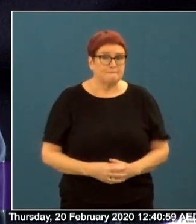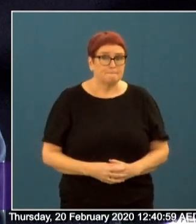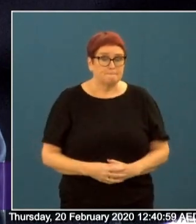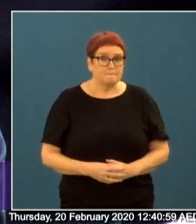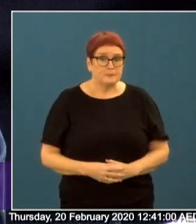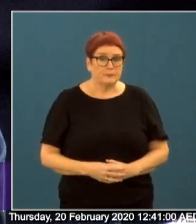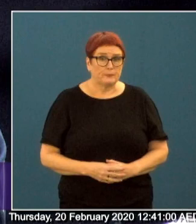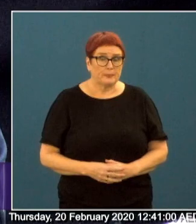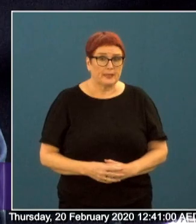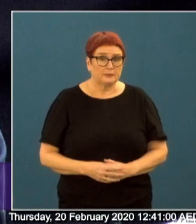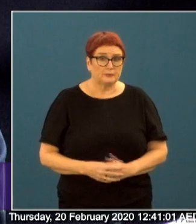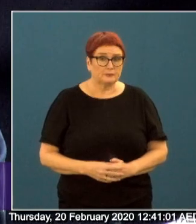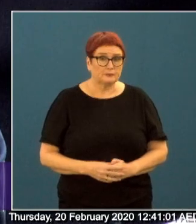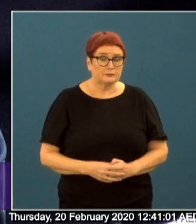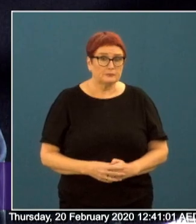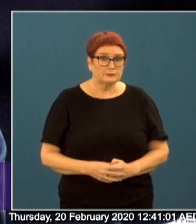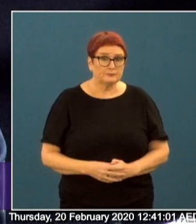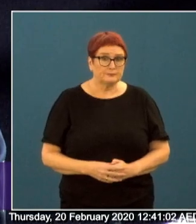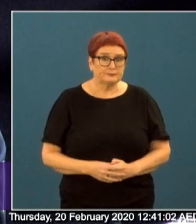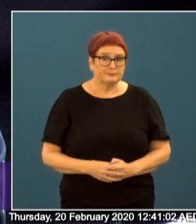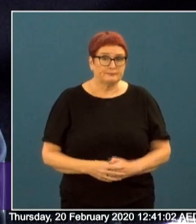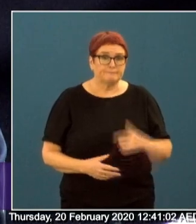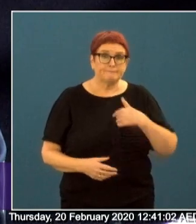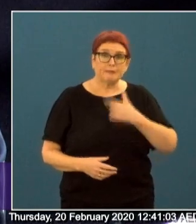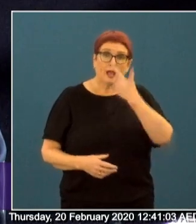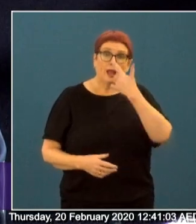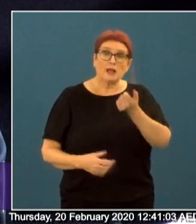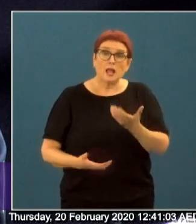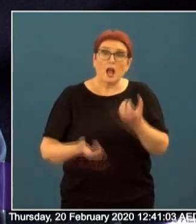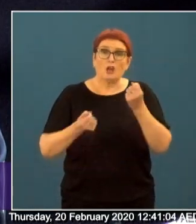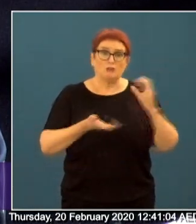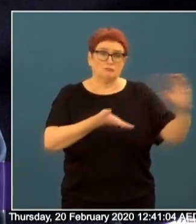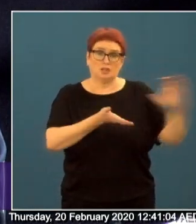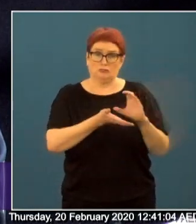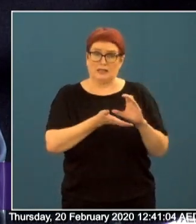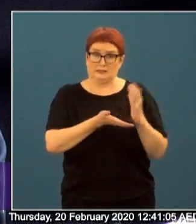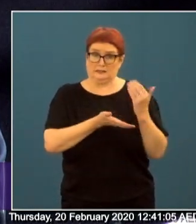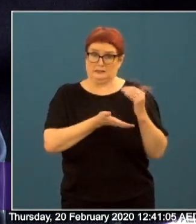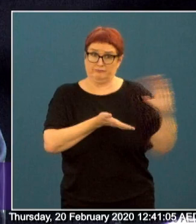so I was fortunate to receive an NHMRC grant to launch